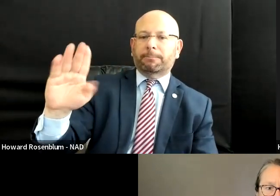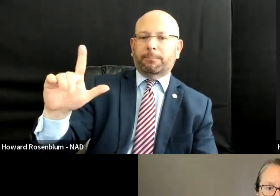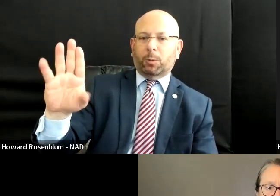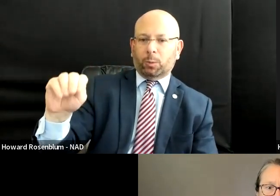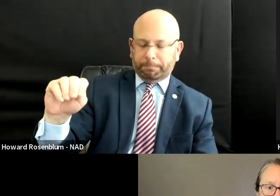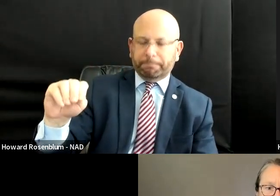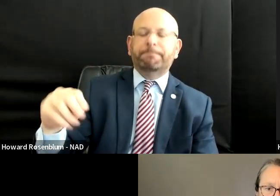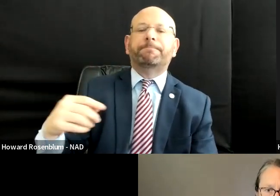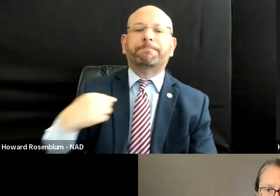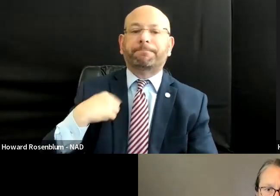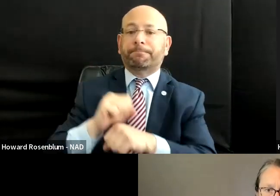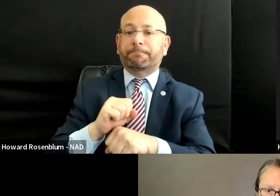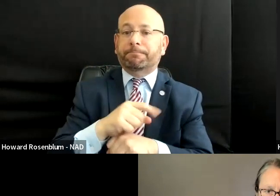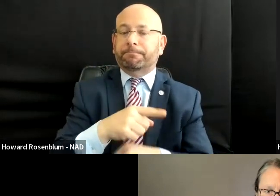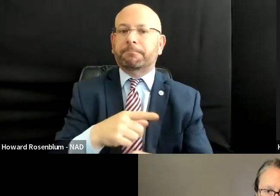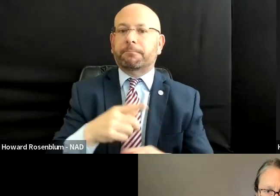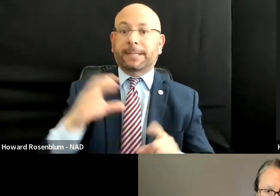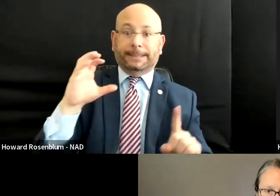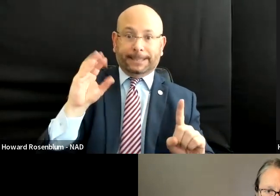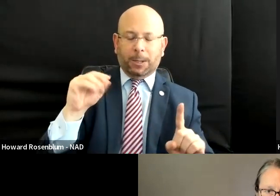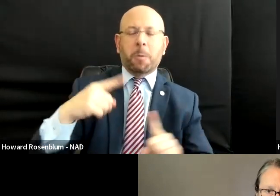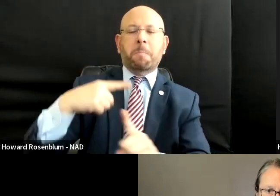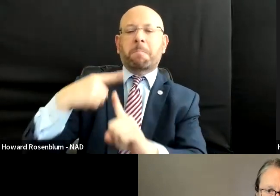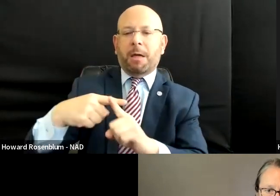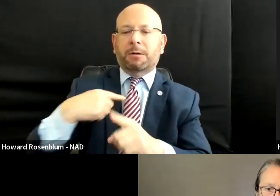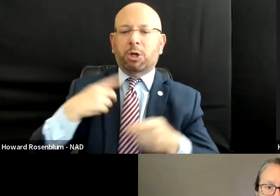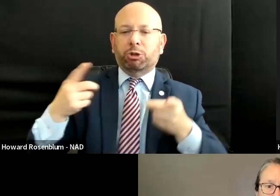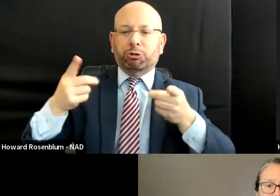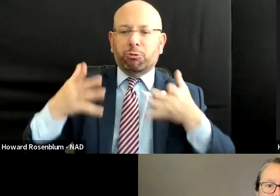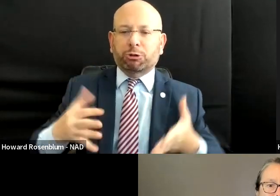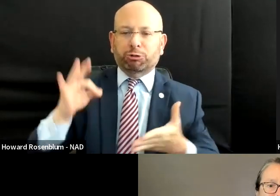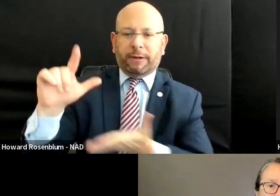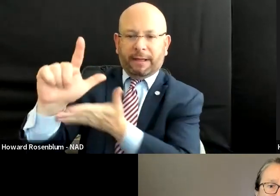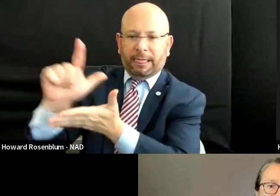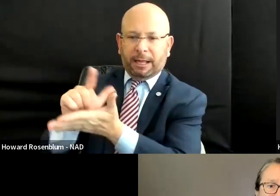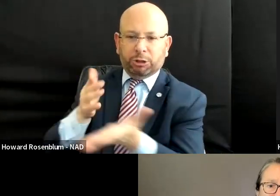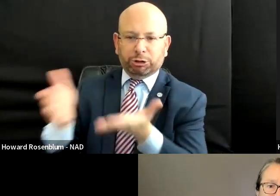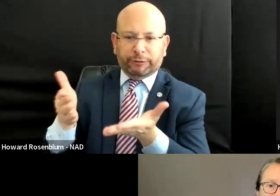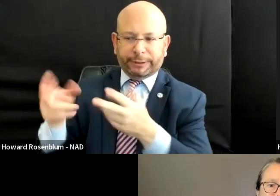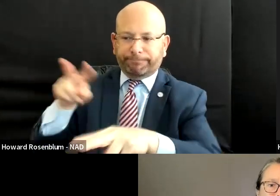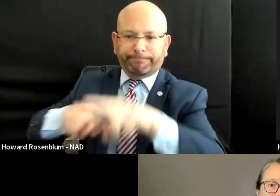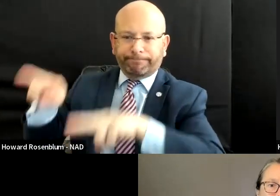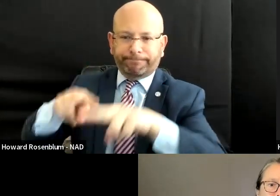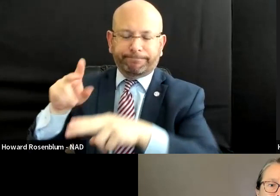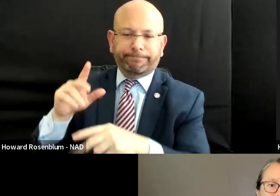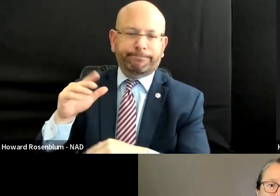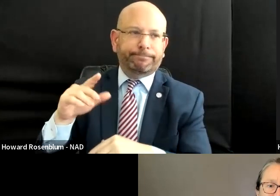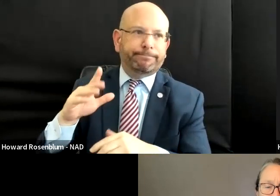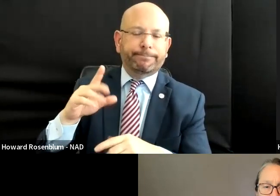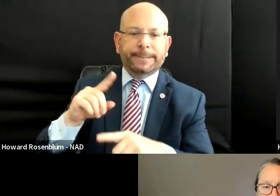officer for the National Association of the Deaf. My full